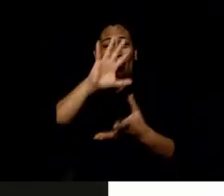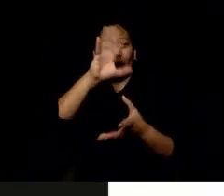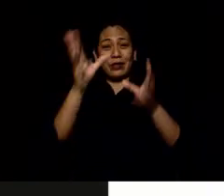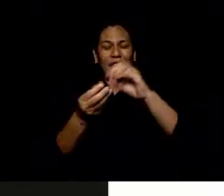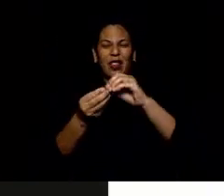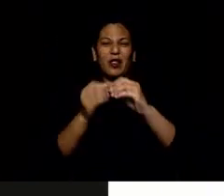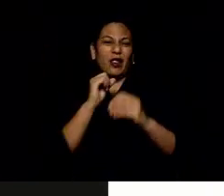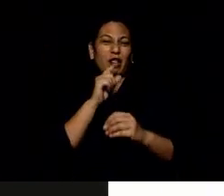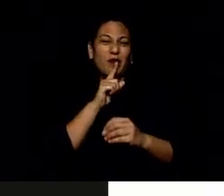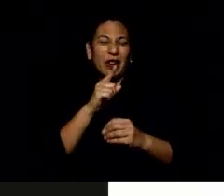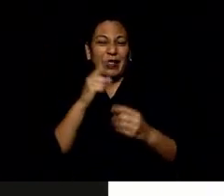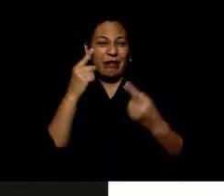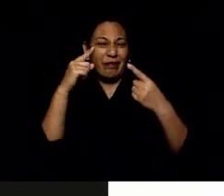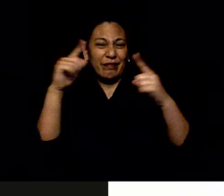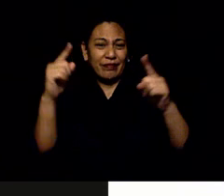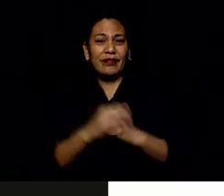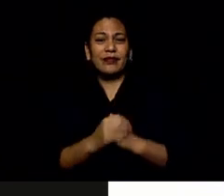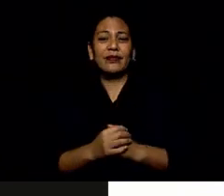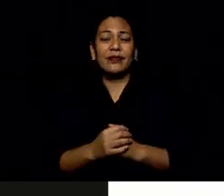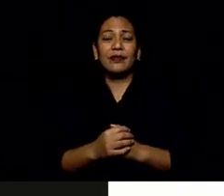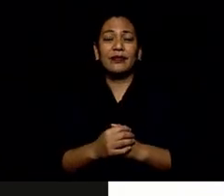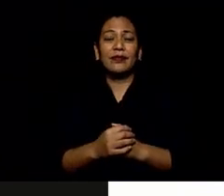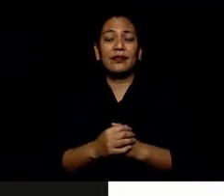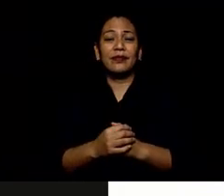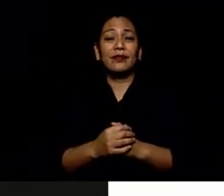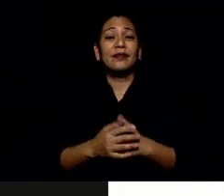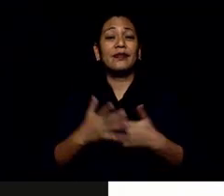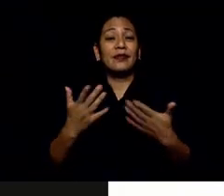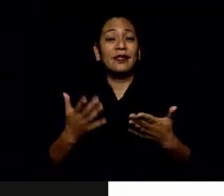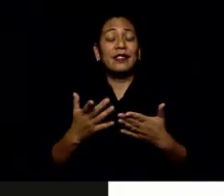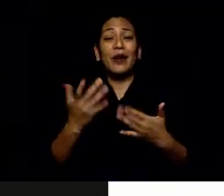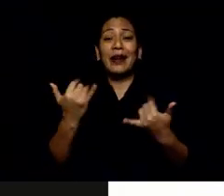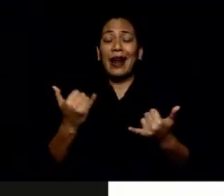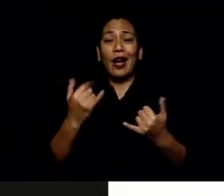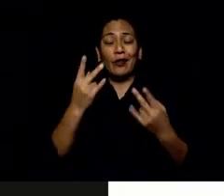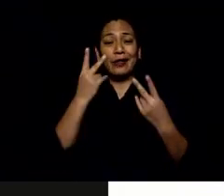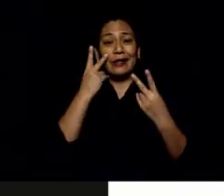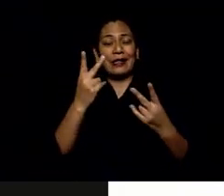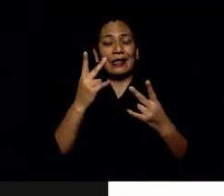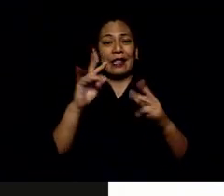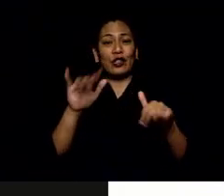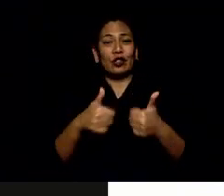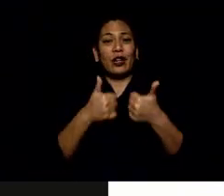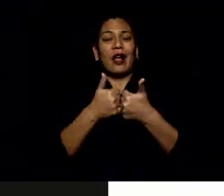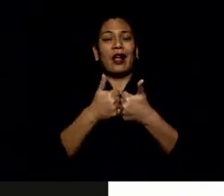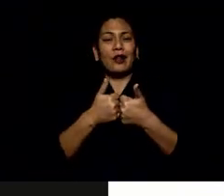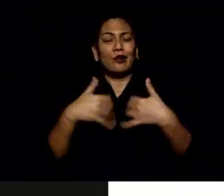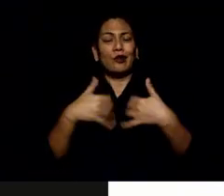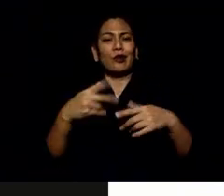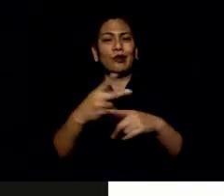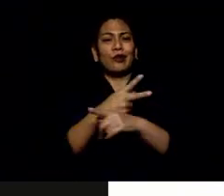And as you know, um, we faced this real challenge of, um, Uh, fossil fuels